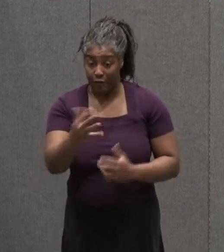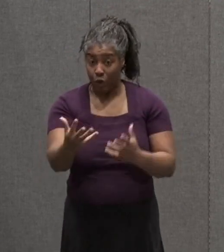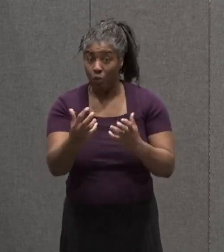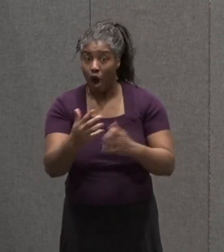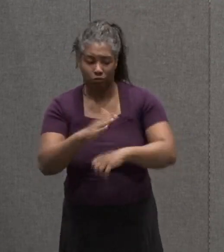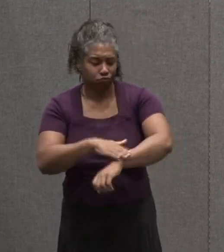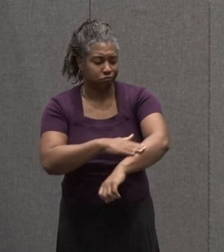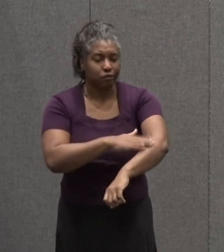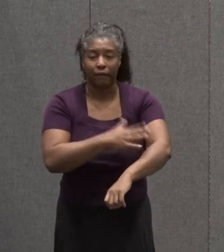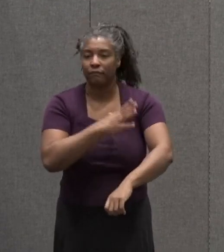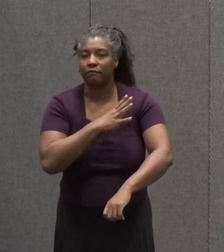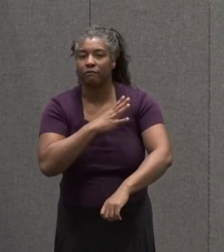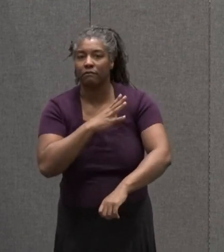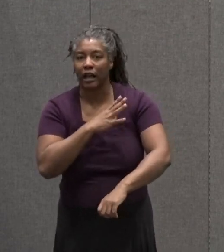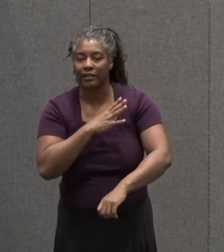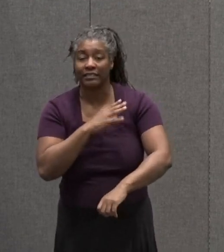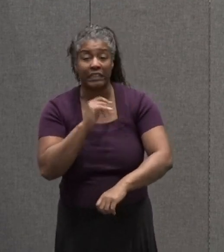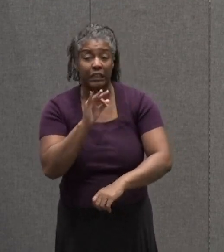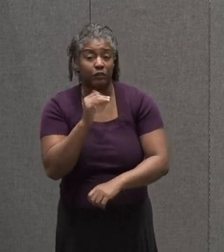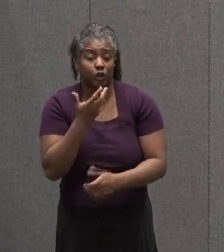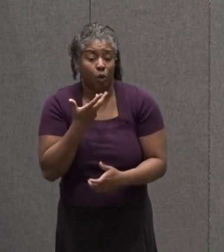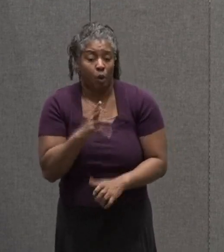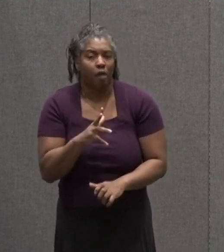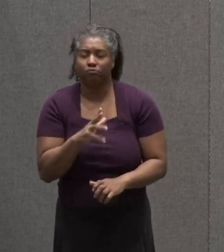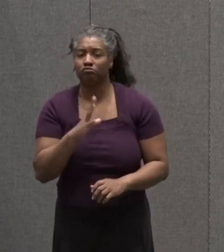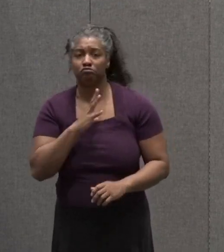It'll be fun, but you can sit down if you'd like. Here we go.